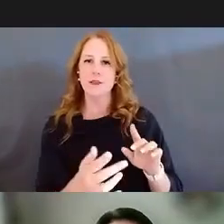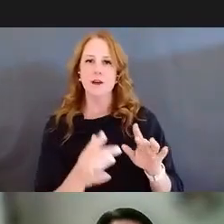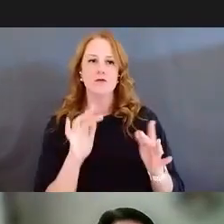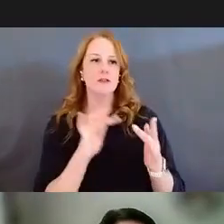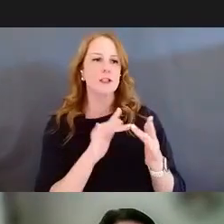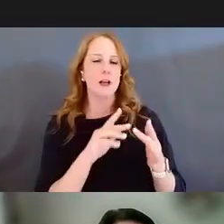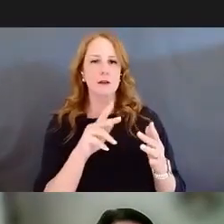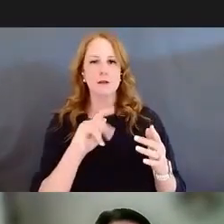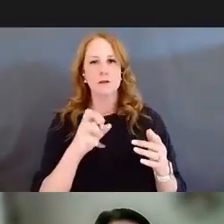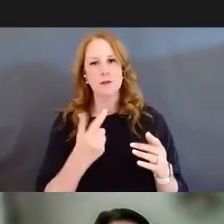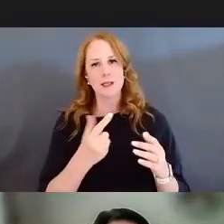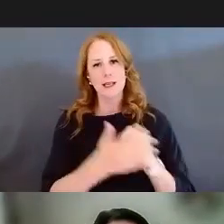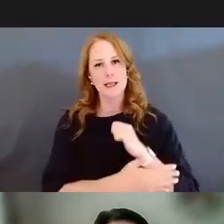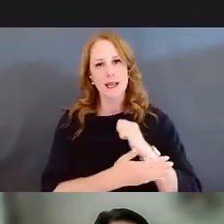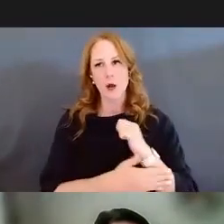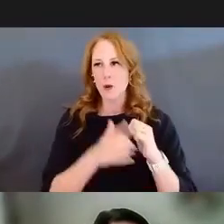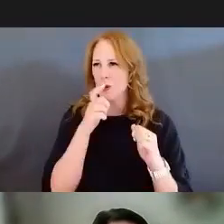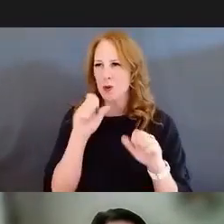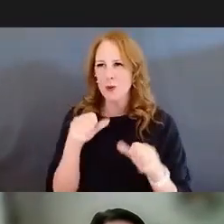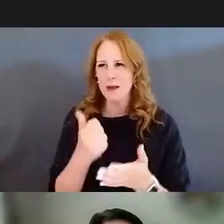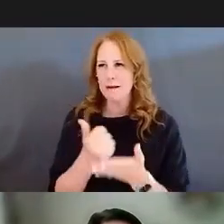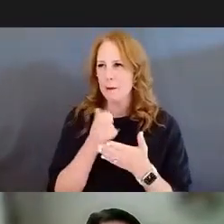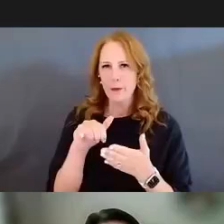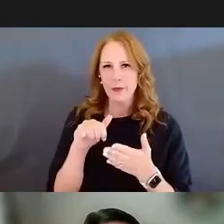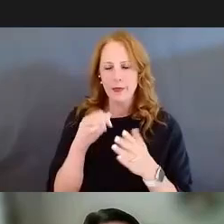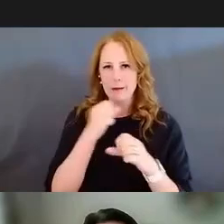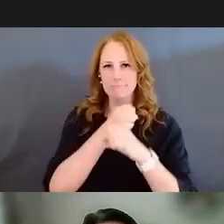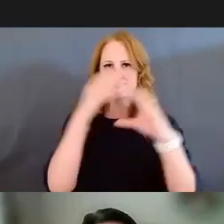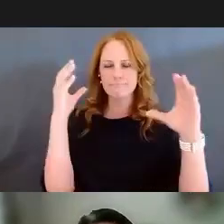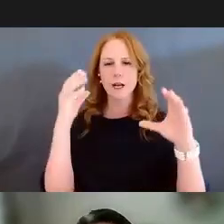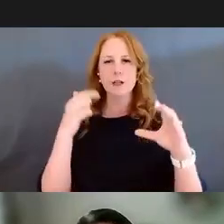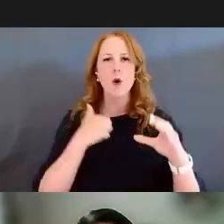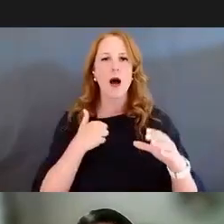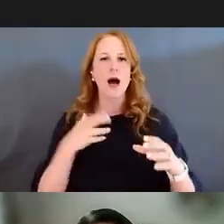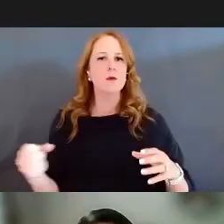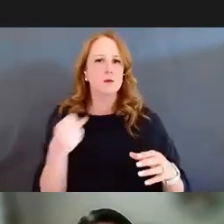help us with this and ultimately I was brought on to as a third-party subject matter expert